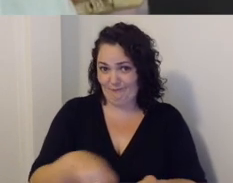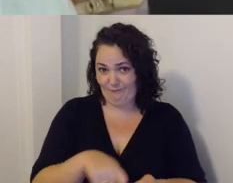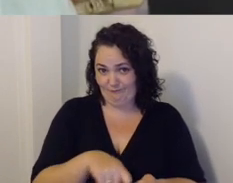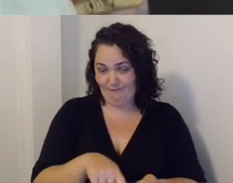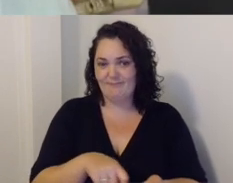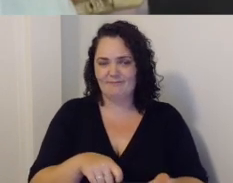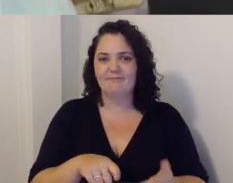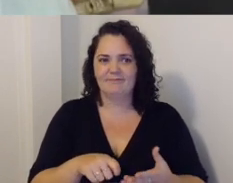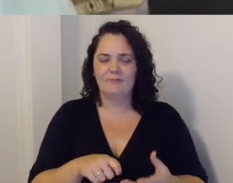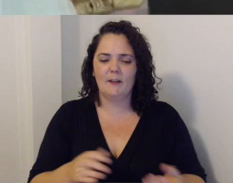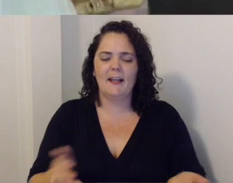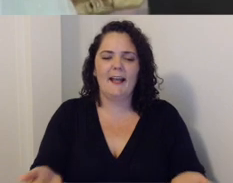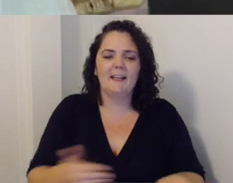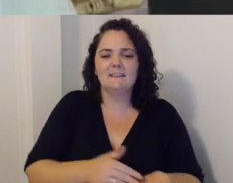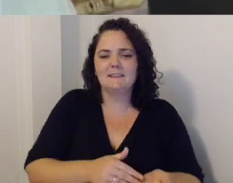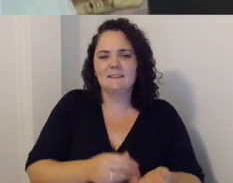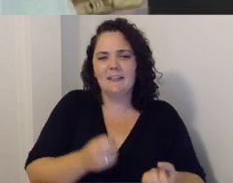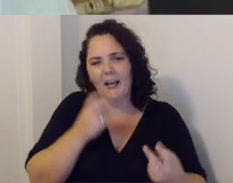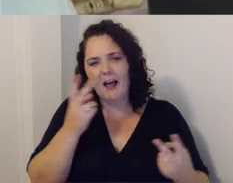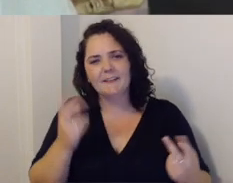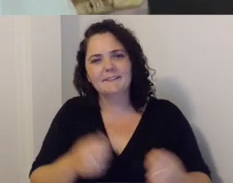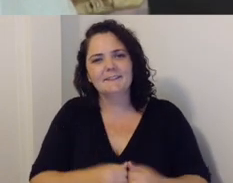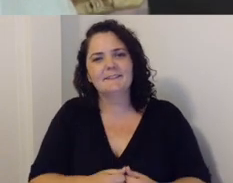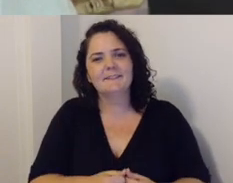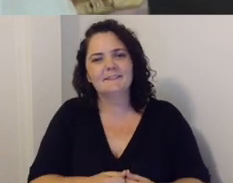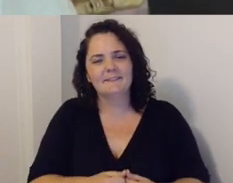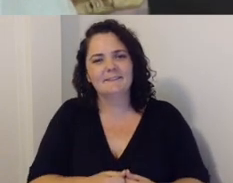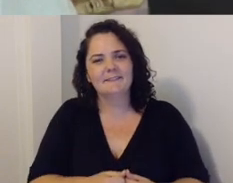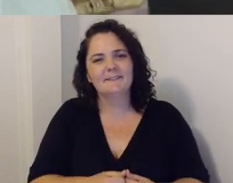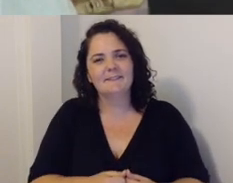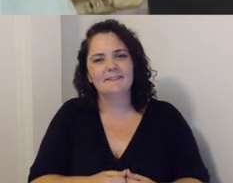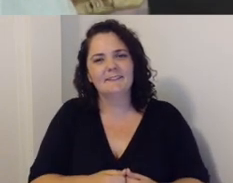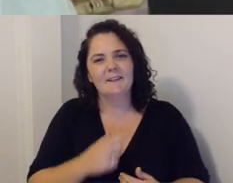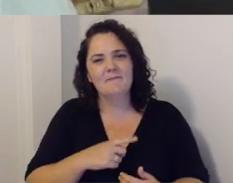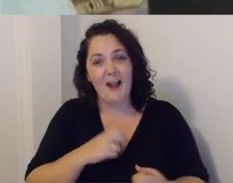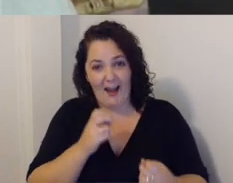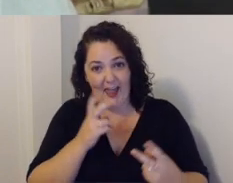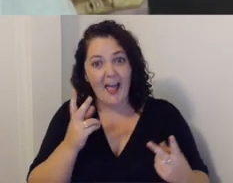some of that um to bring some light back into the drawing where it had lost some of the light and gotten too gray